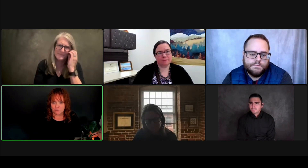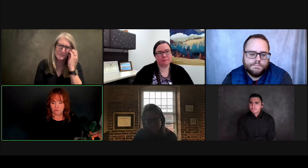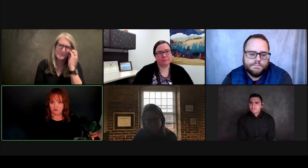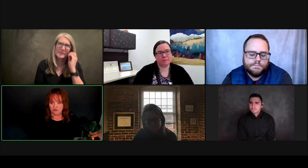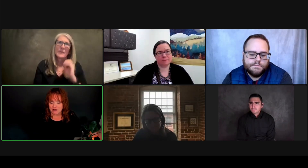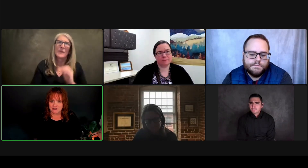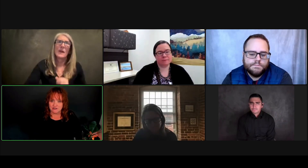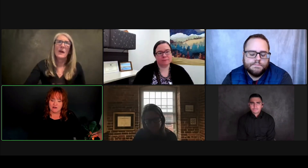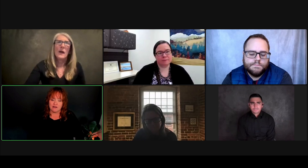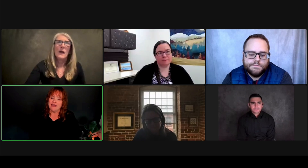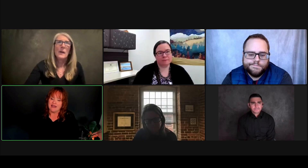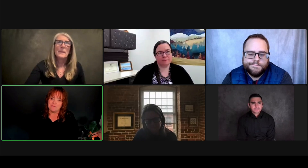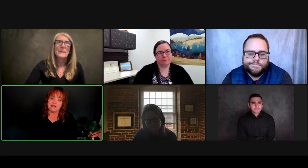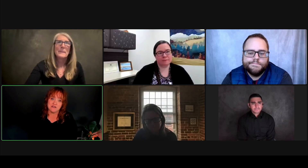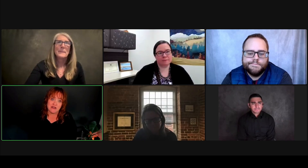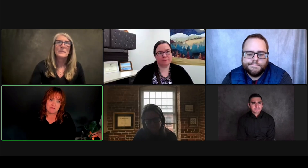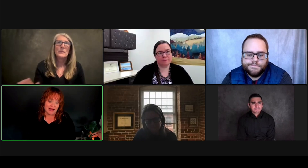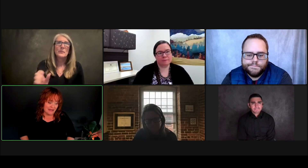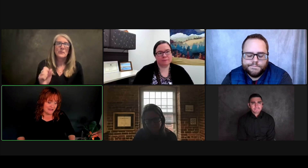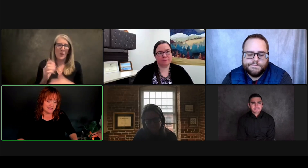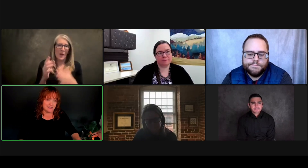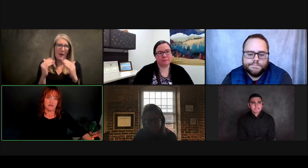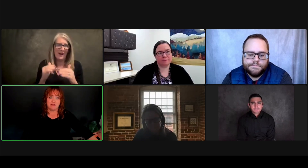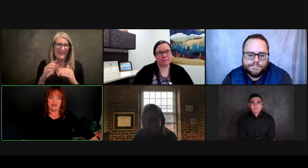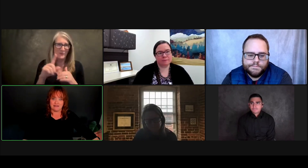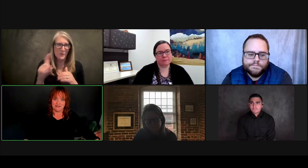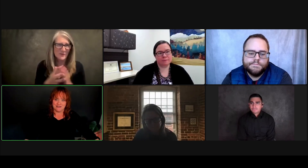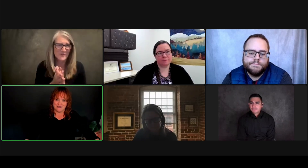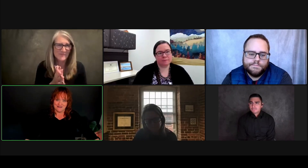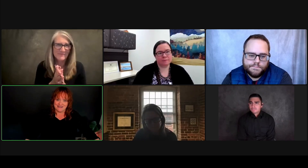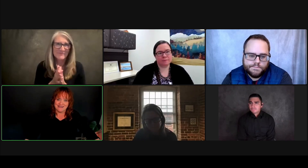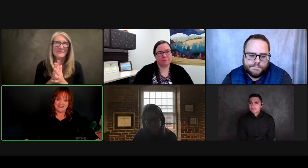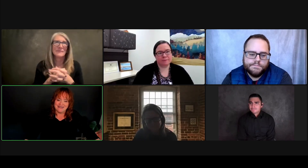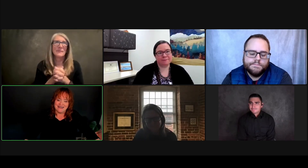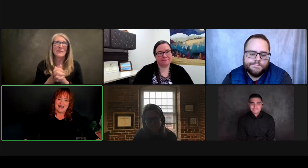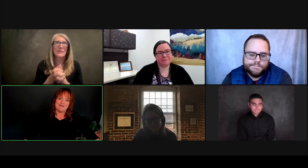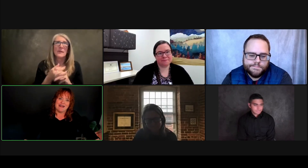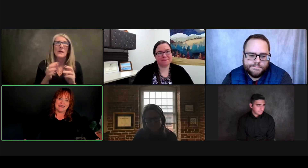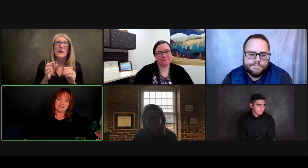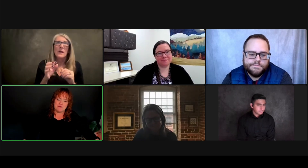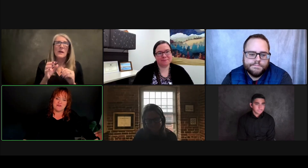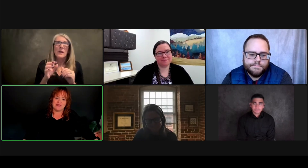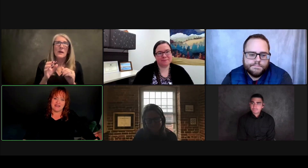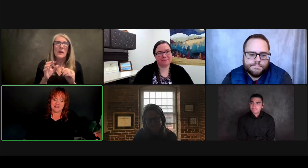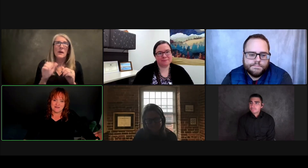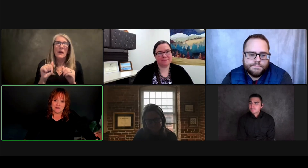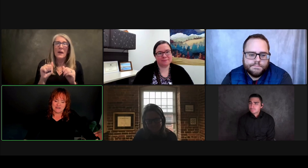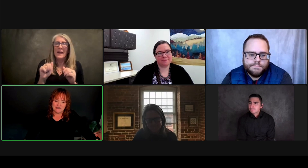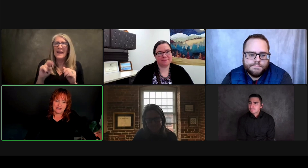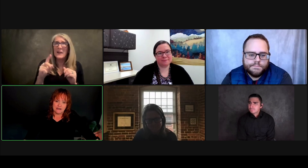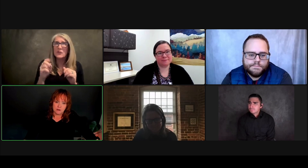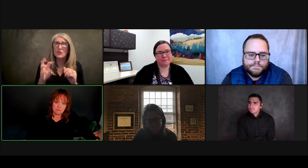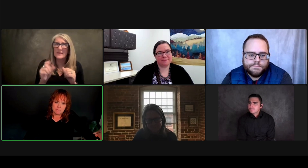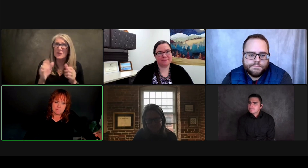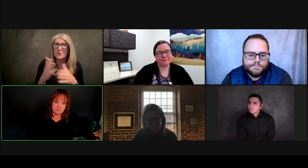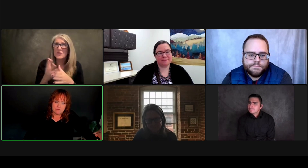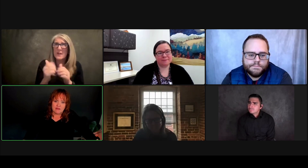and you're wondering where to start, administrative buy-in is a good place to start. All right. Let's move to the next question here.